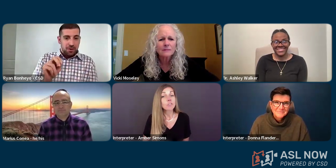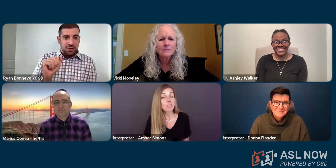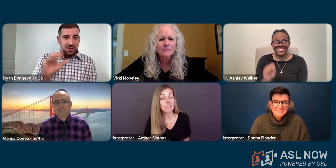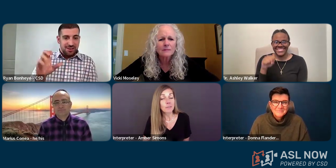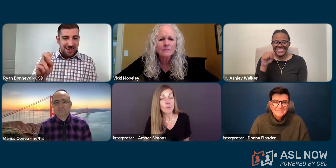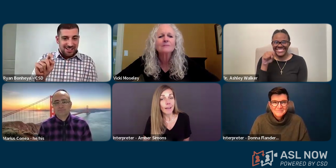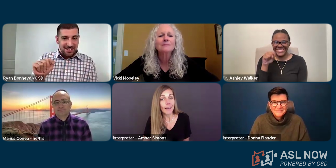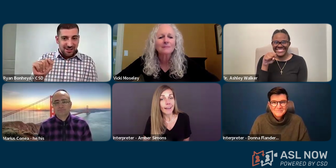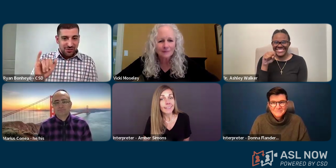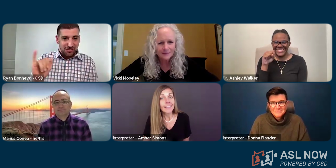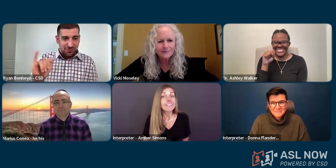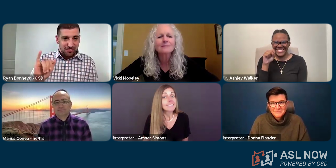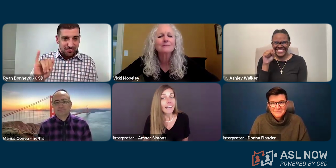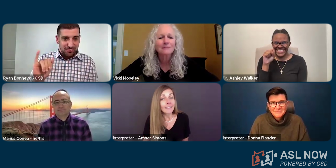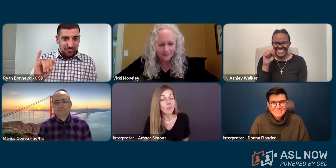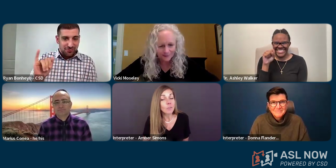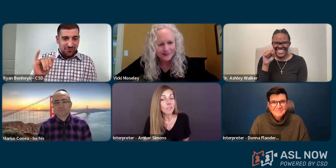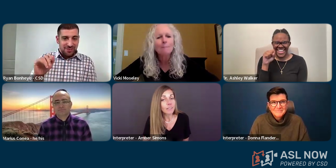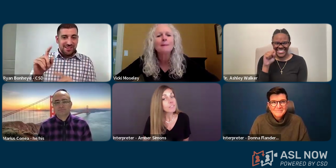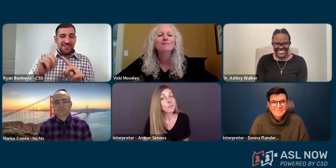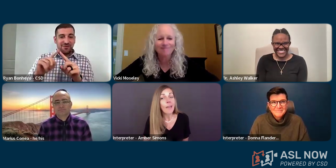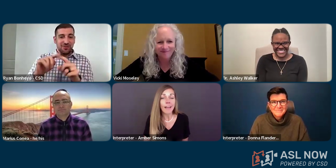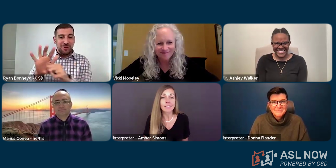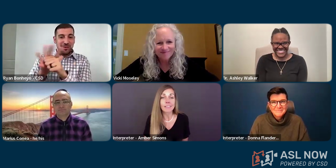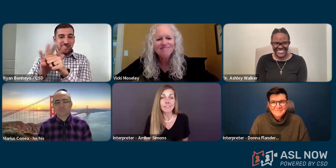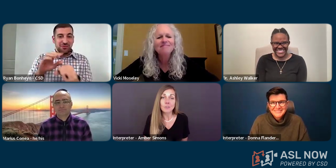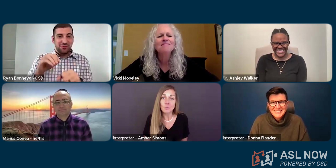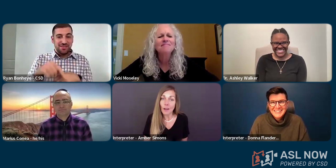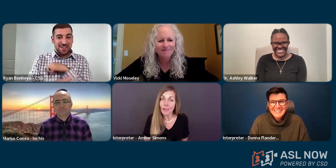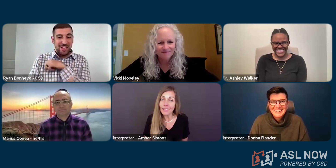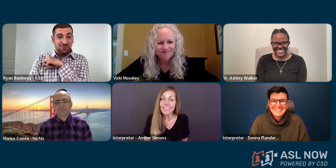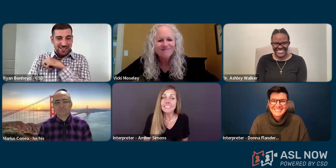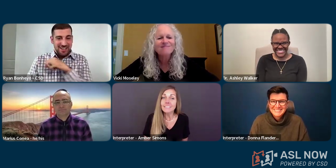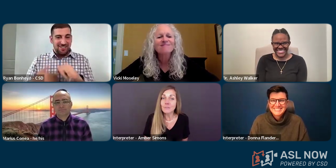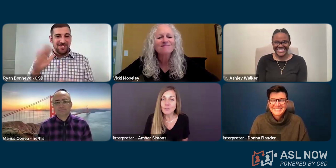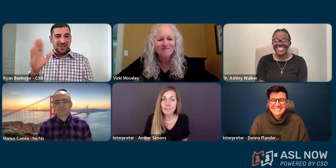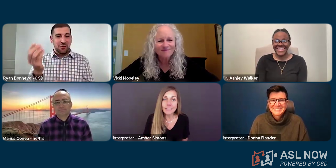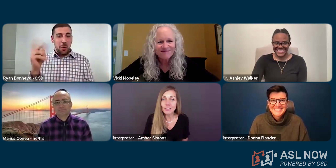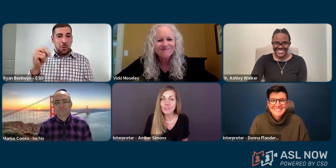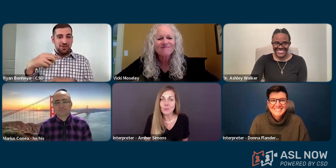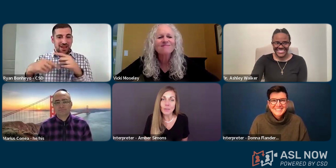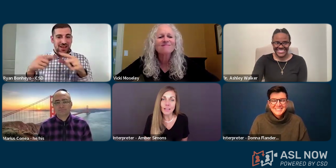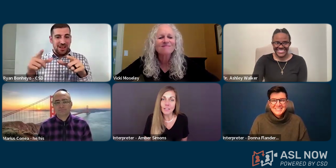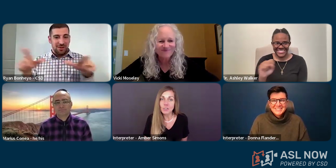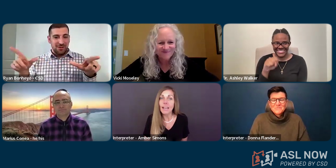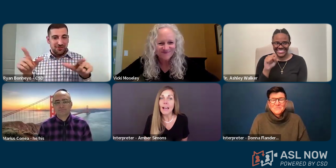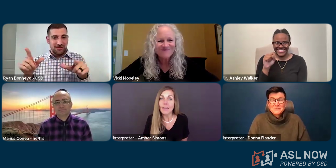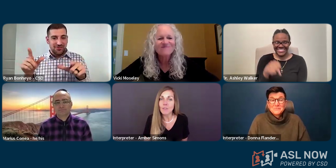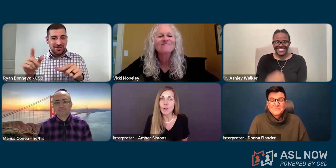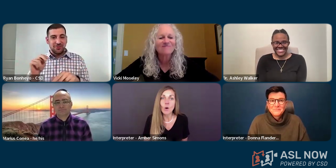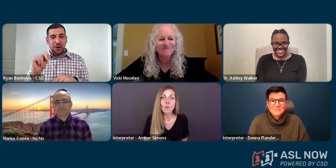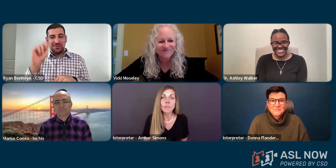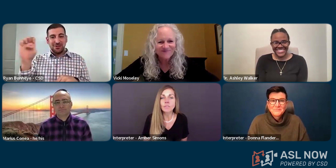just have why I sign language has its own accents as well. Different regions throughout the country have their own